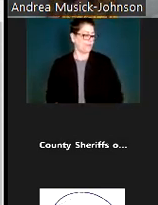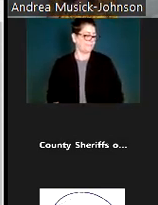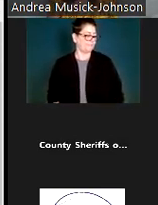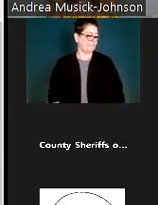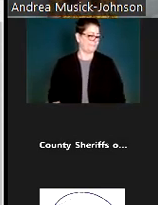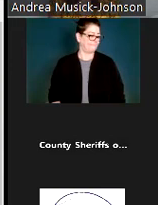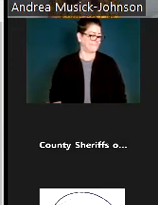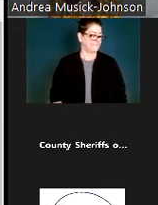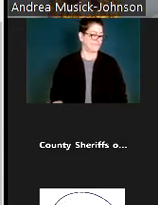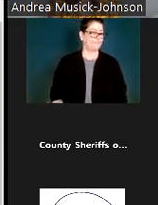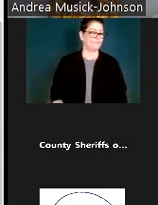We will get through this, I apologize.